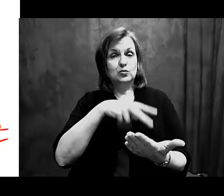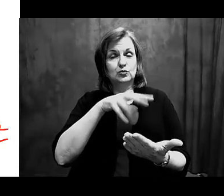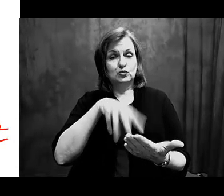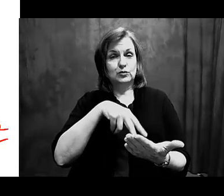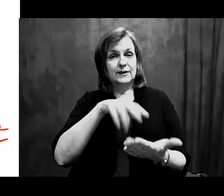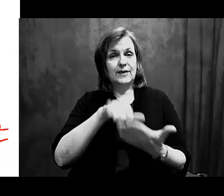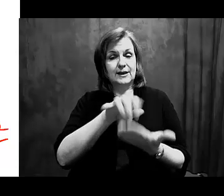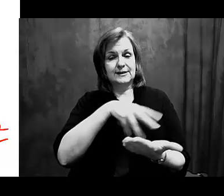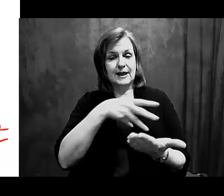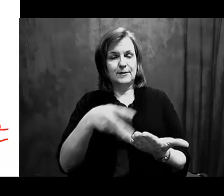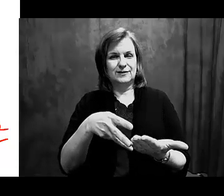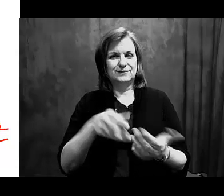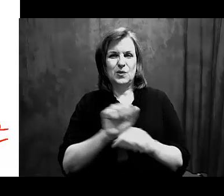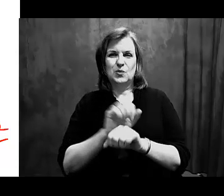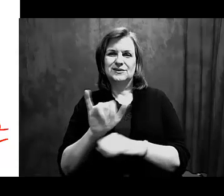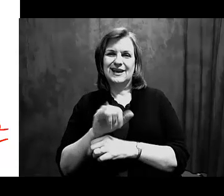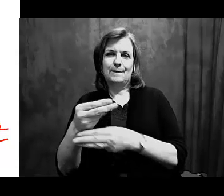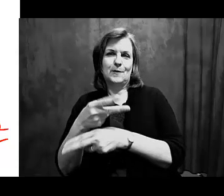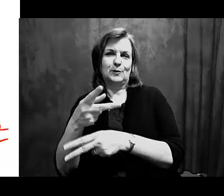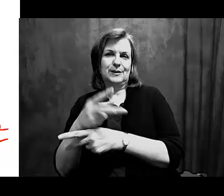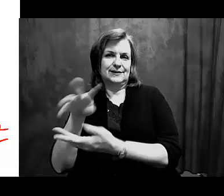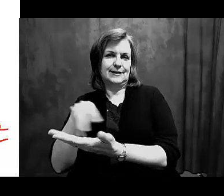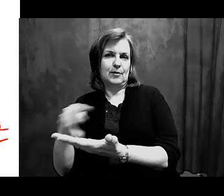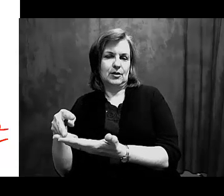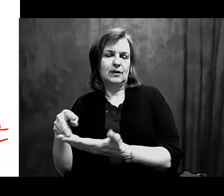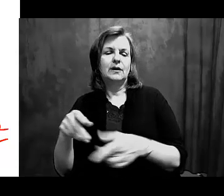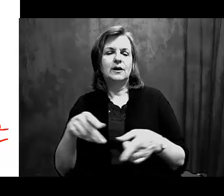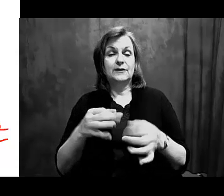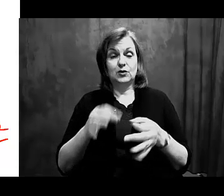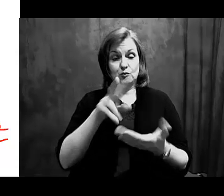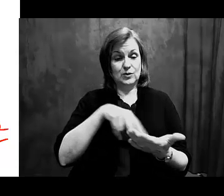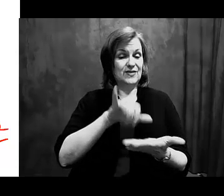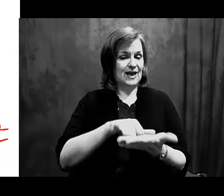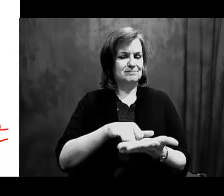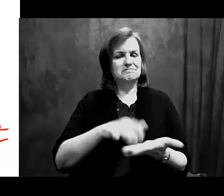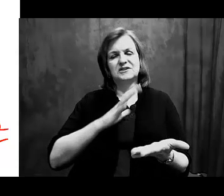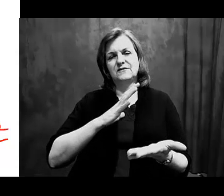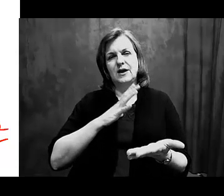if you can read this table that works a lot like an old multiplication table you're in good shape